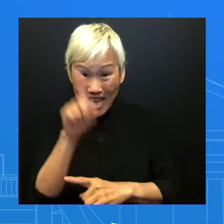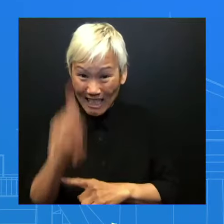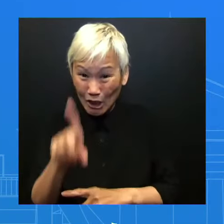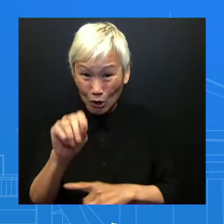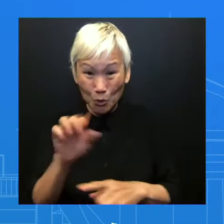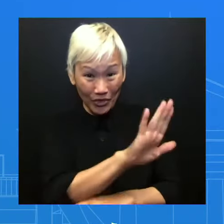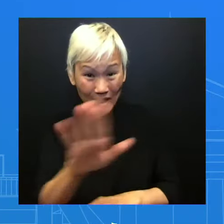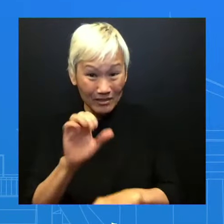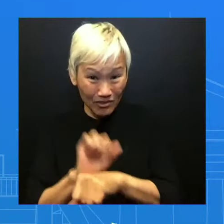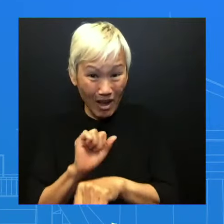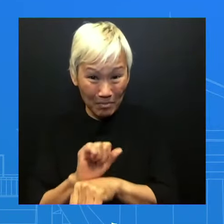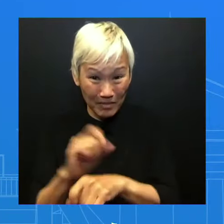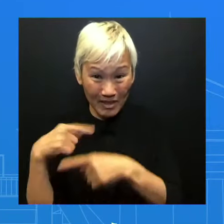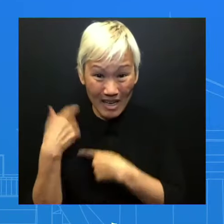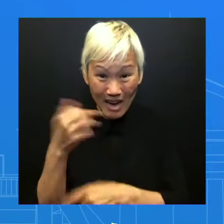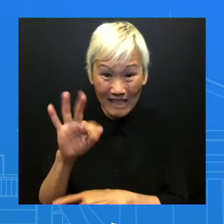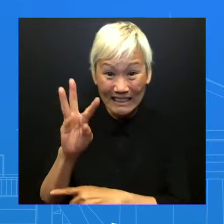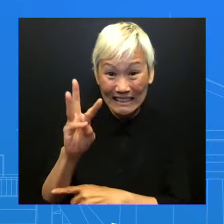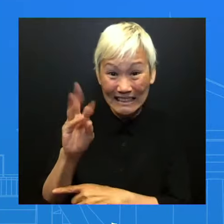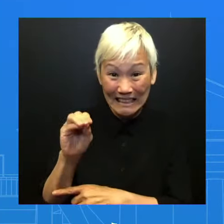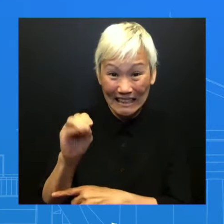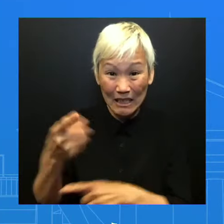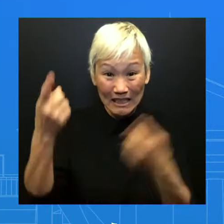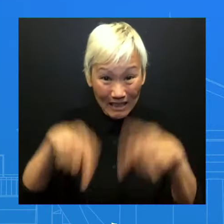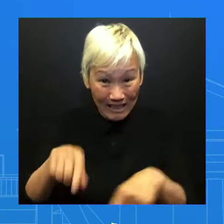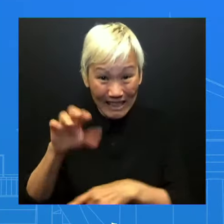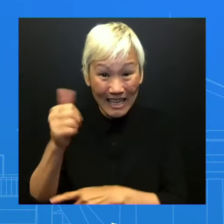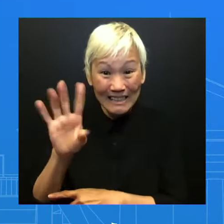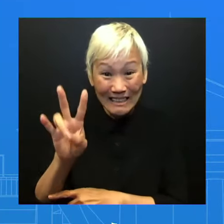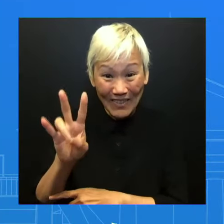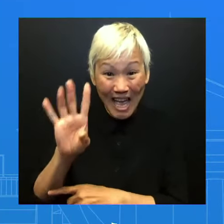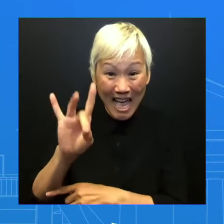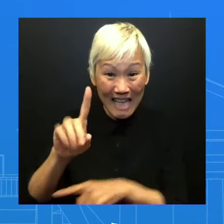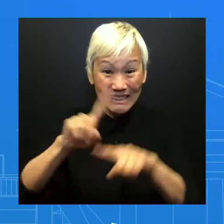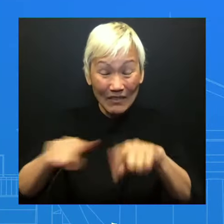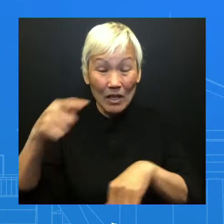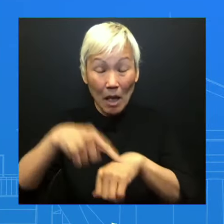That's what we're saying. As it relates to the budget negotiation, those are continuing. We are --